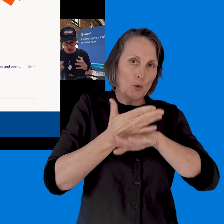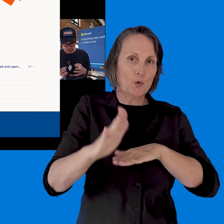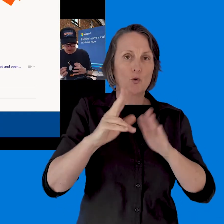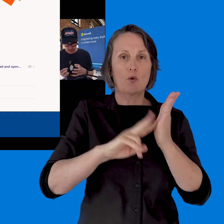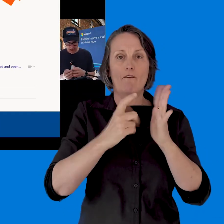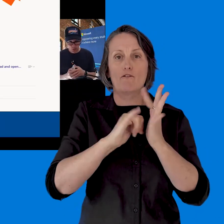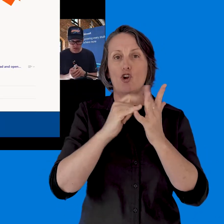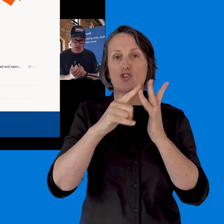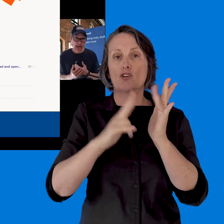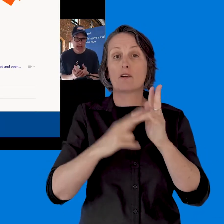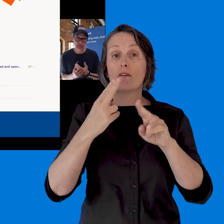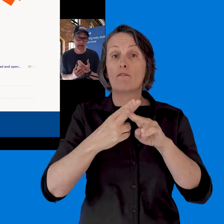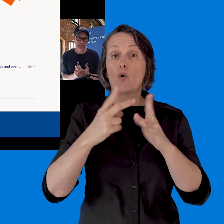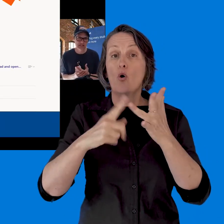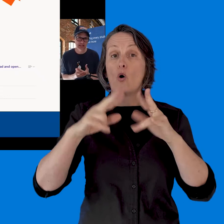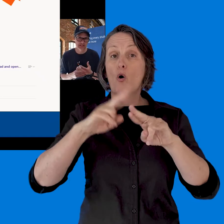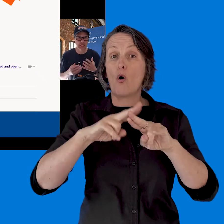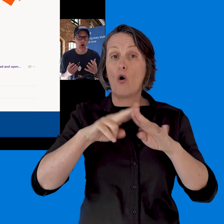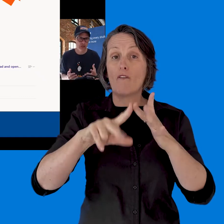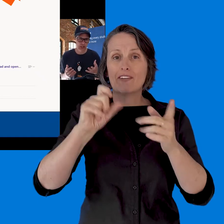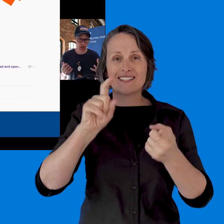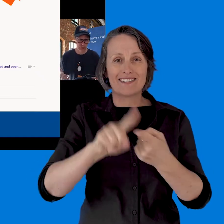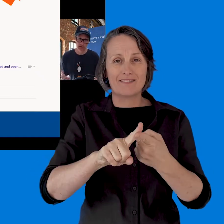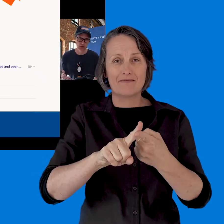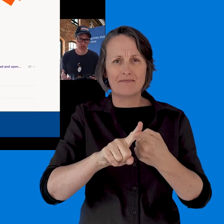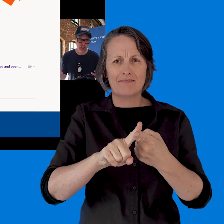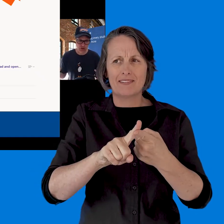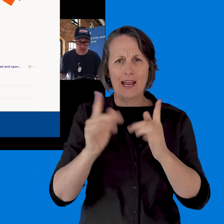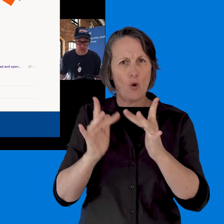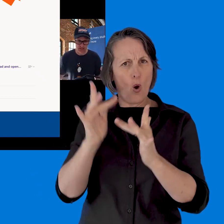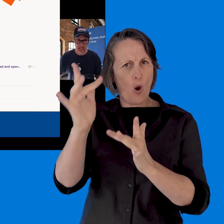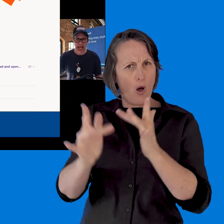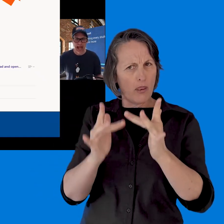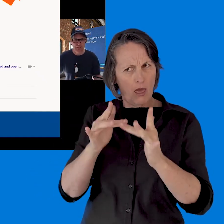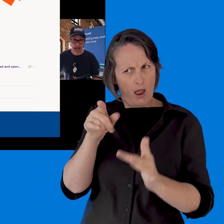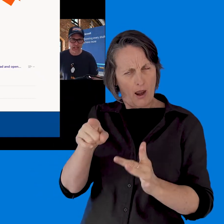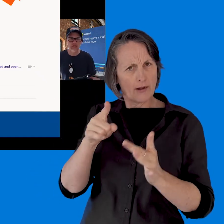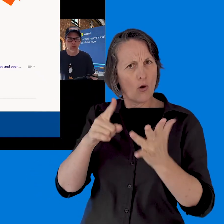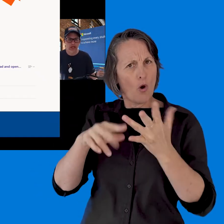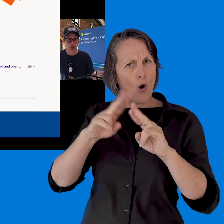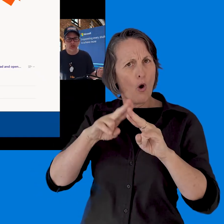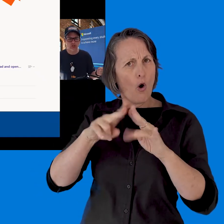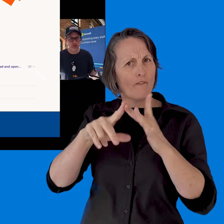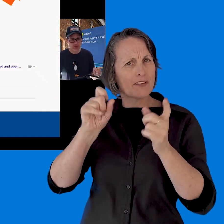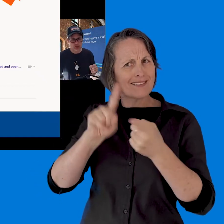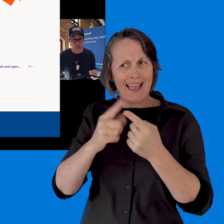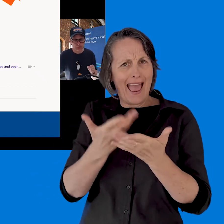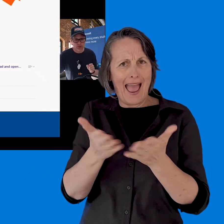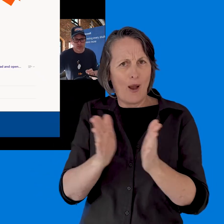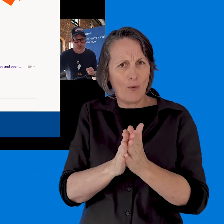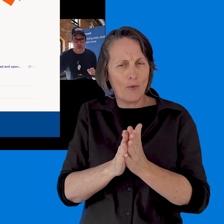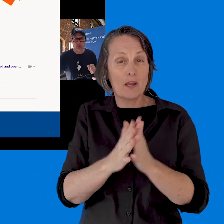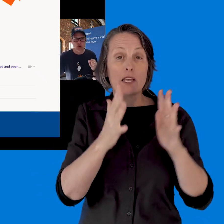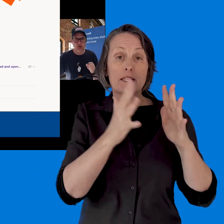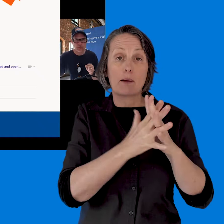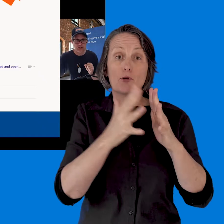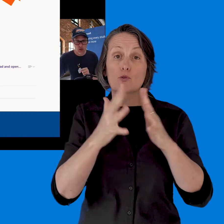of office and also how to access the online version of office. And that is, we go to www.office.com.